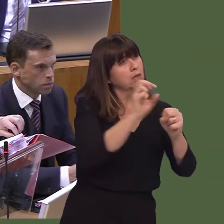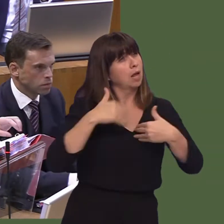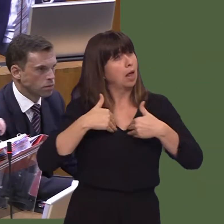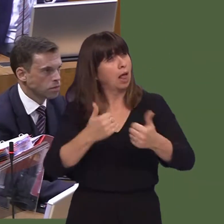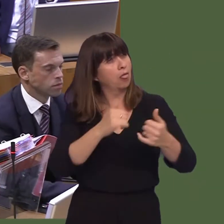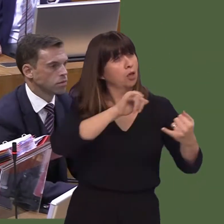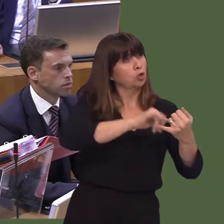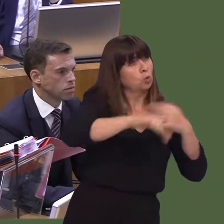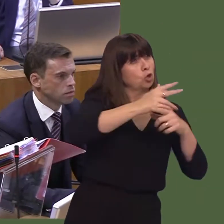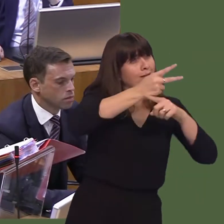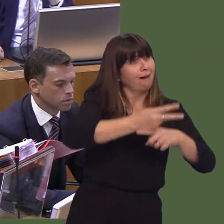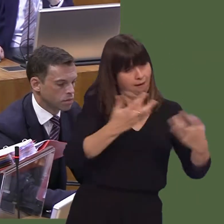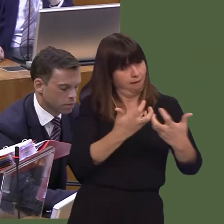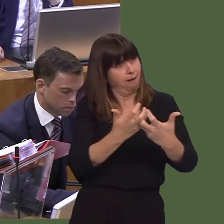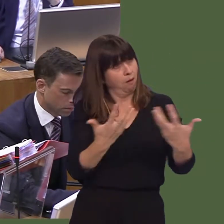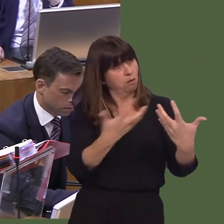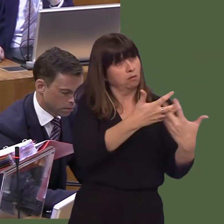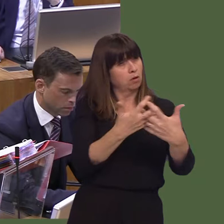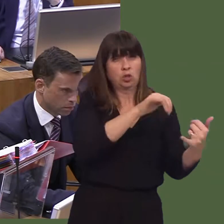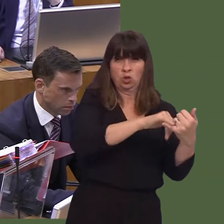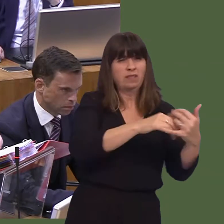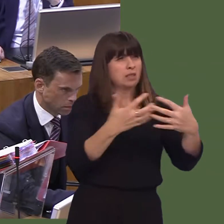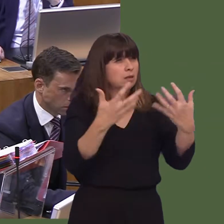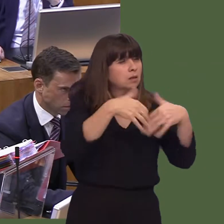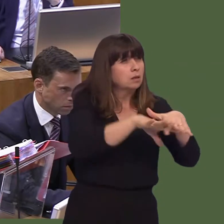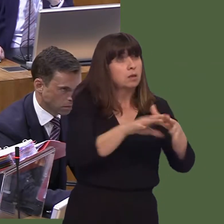The Member's right to say that we have allocated additional moneys in this year to strengthen